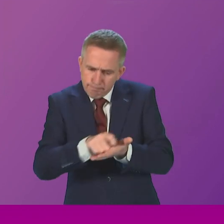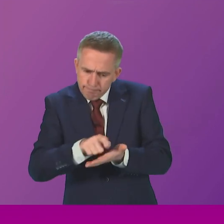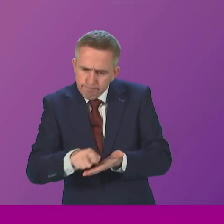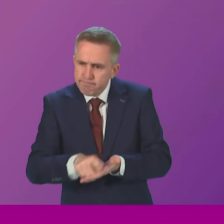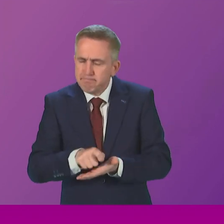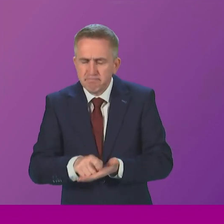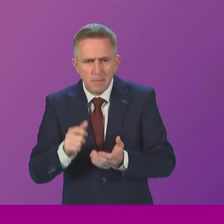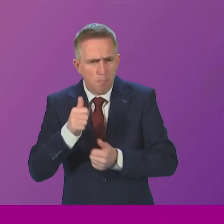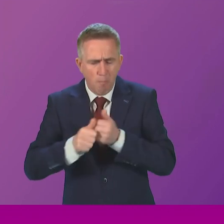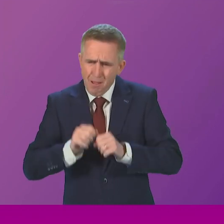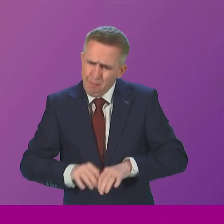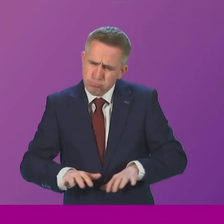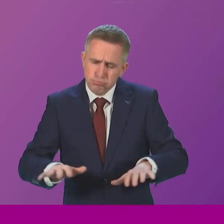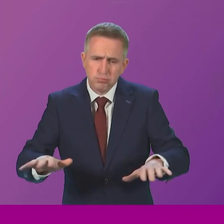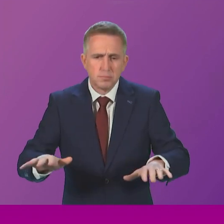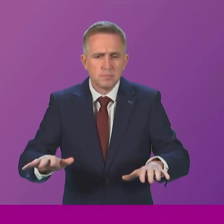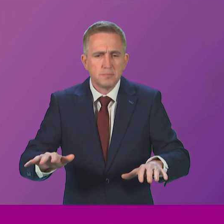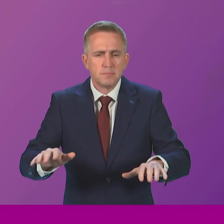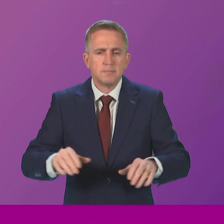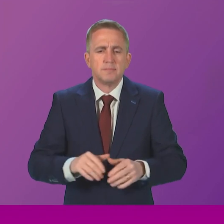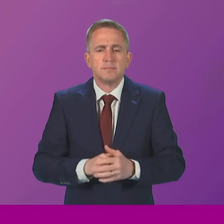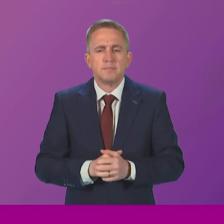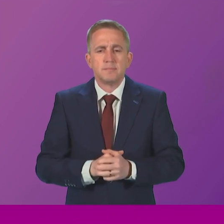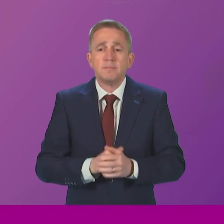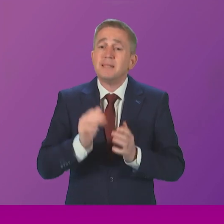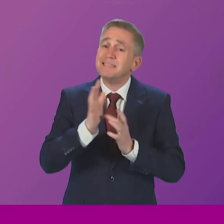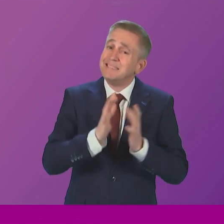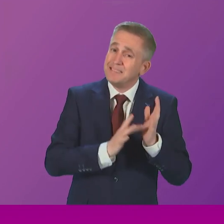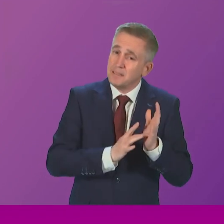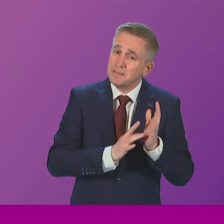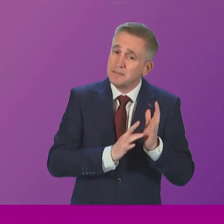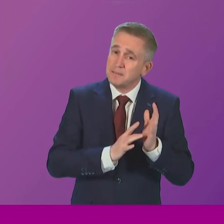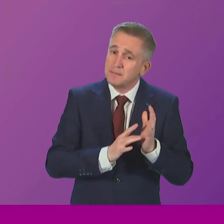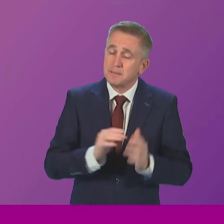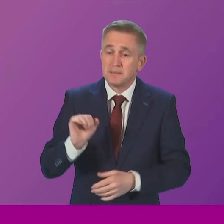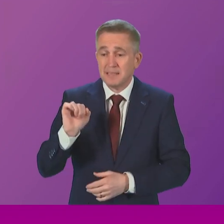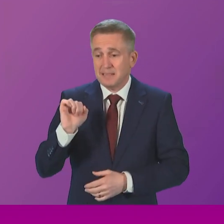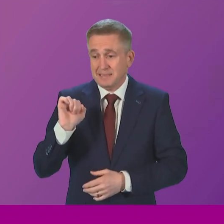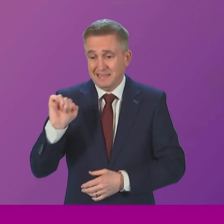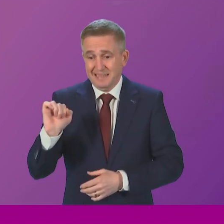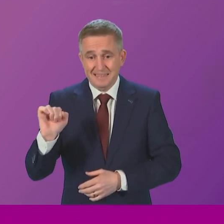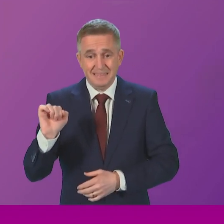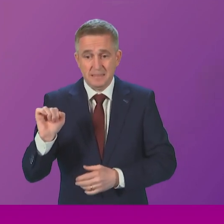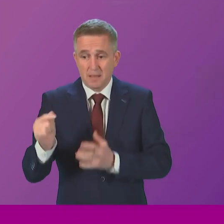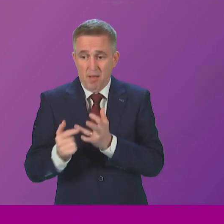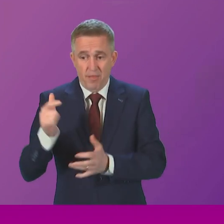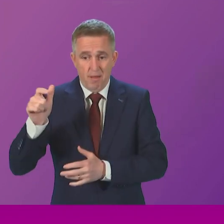forget that those concluding remarks between Jesus and his contemporary are fundamental.